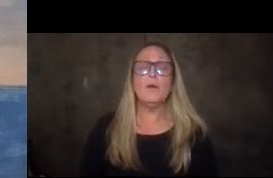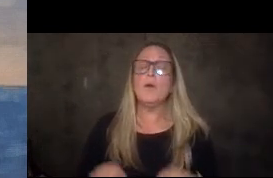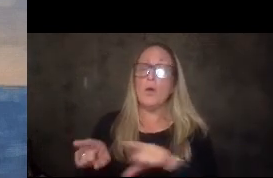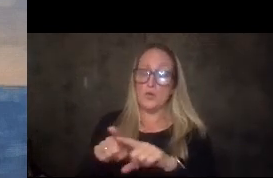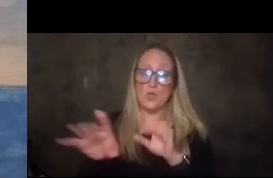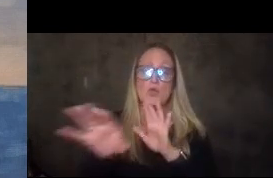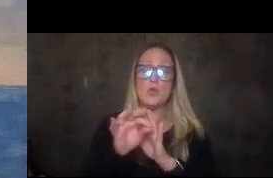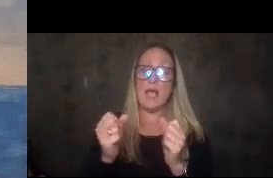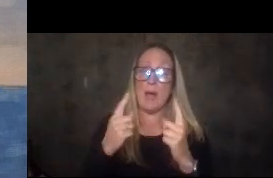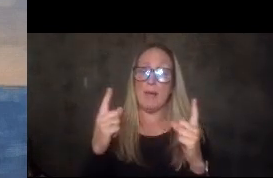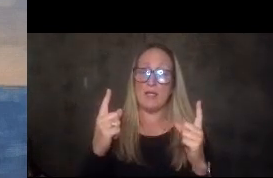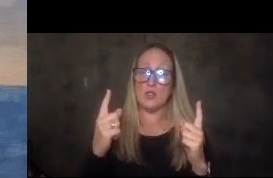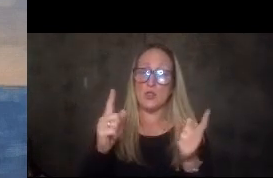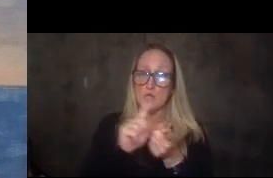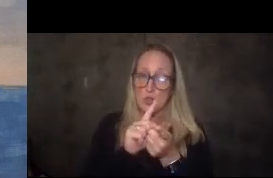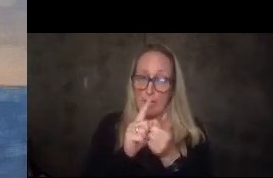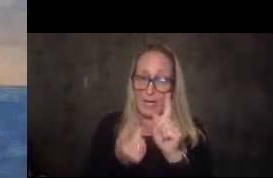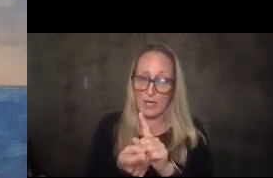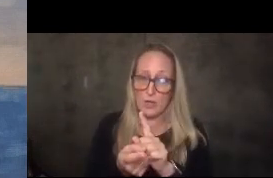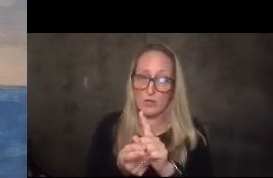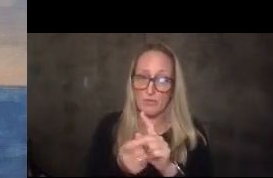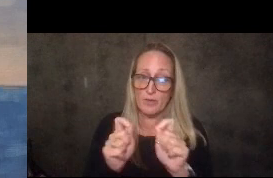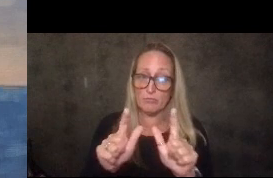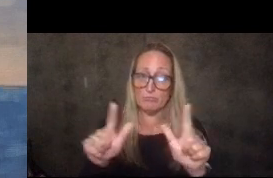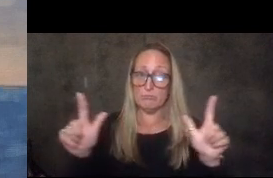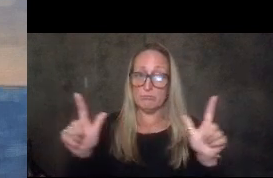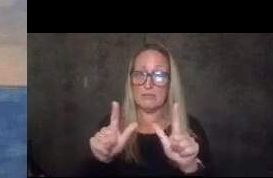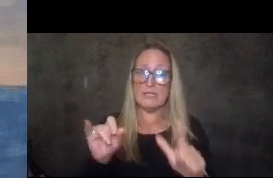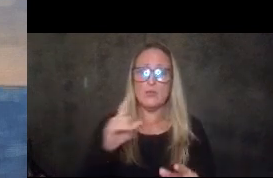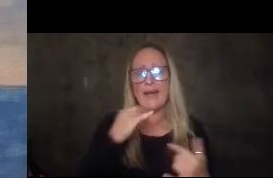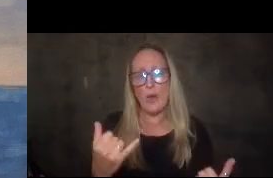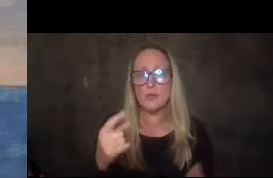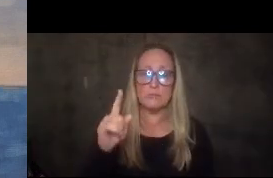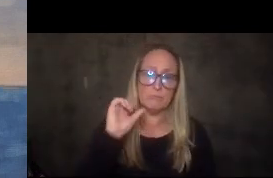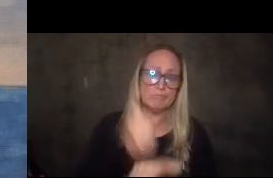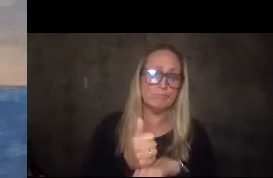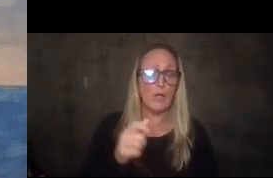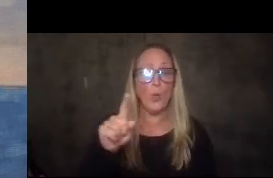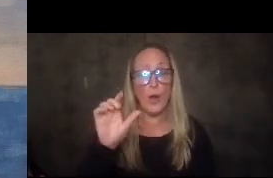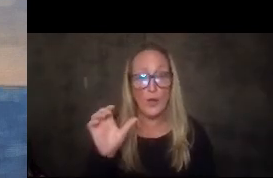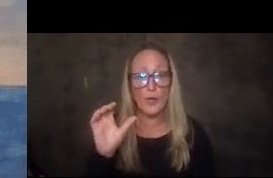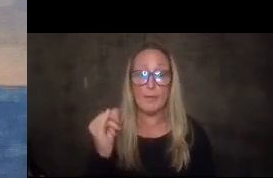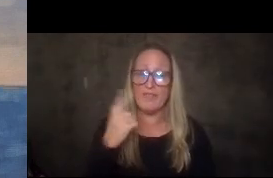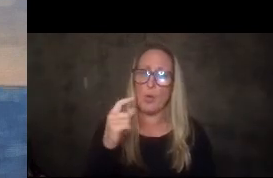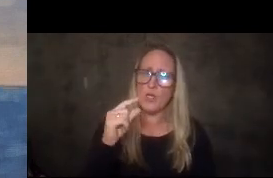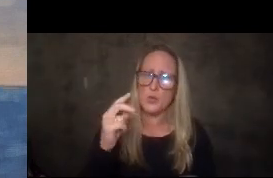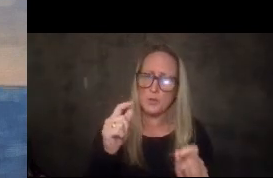change between those zoom levels is. So right now the default one hundred. But if I only wanted to bump up or down by fifty